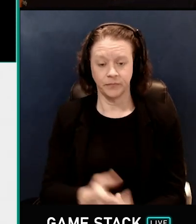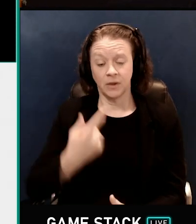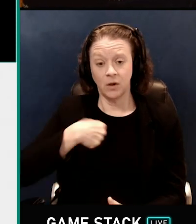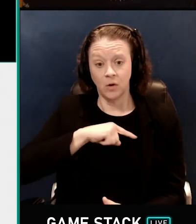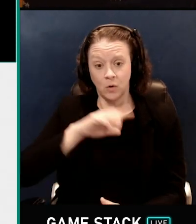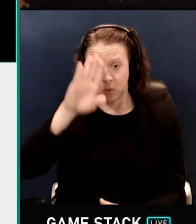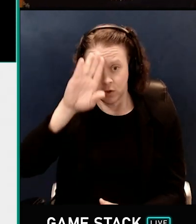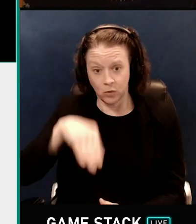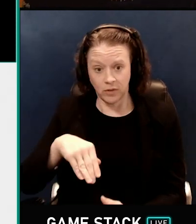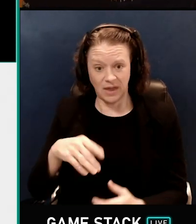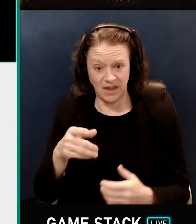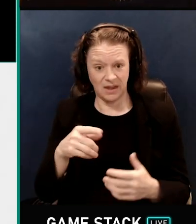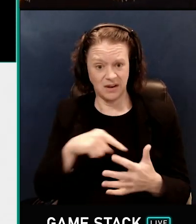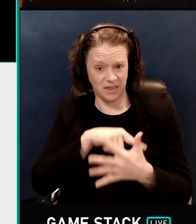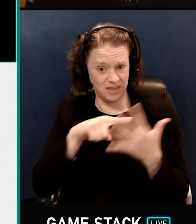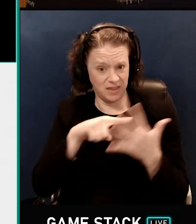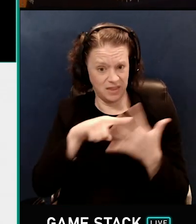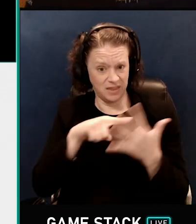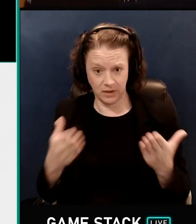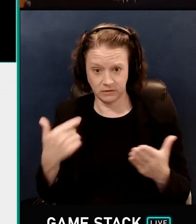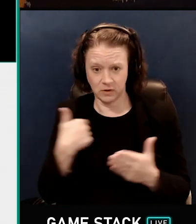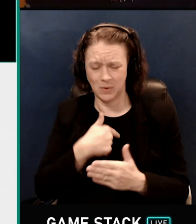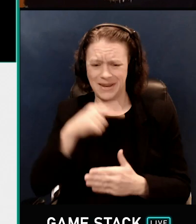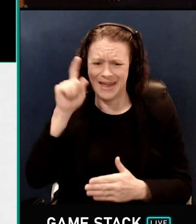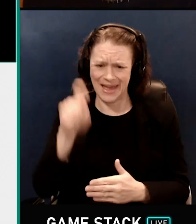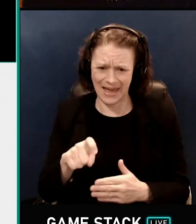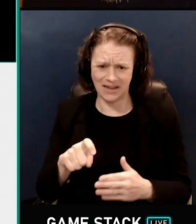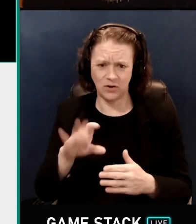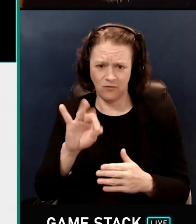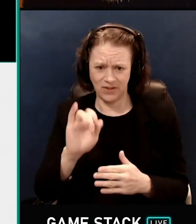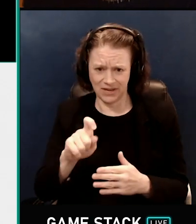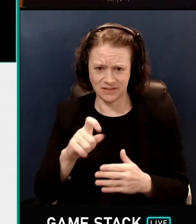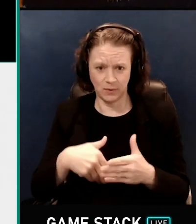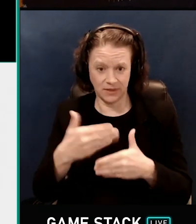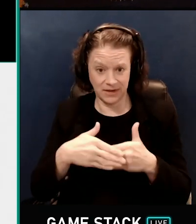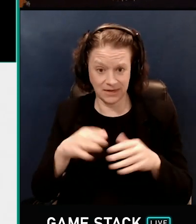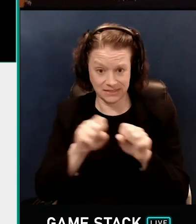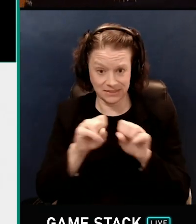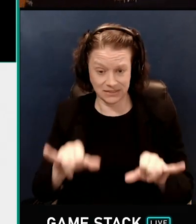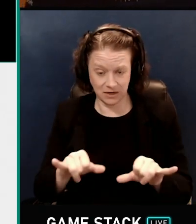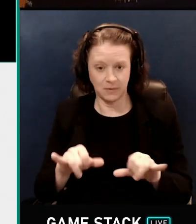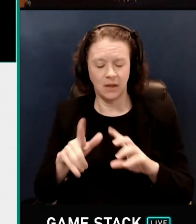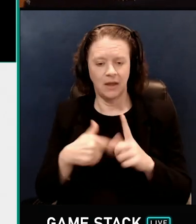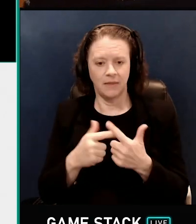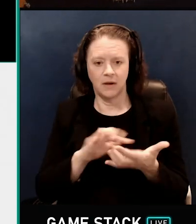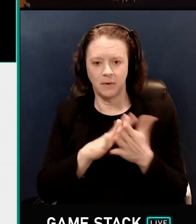We knew that these were things that we had to fix in our next system to make it more reliable